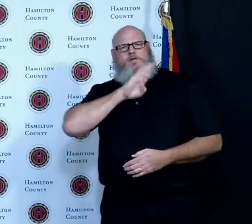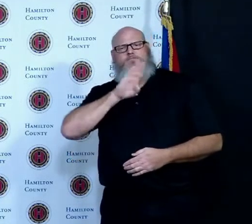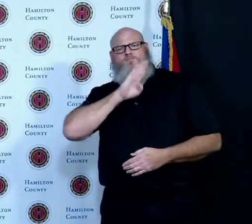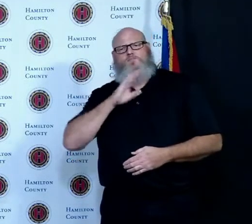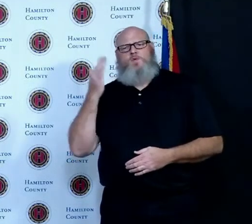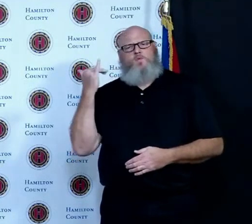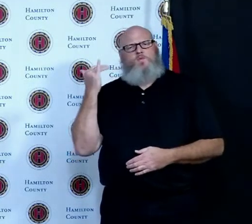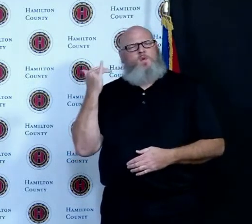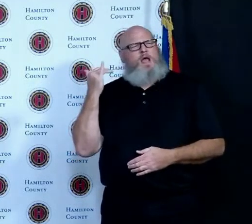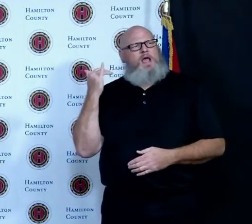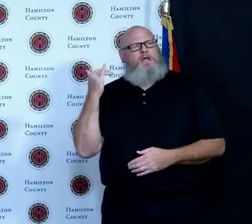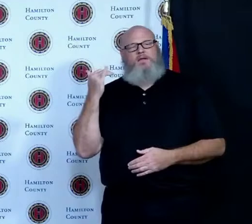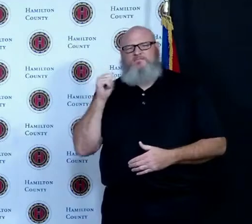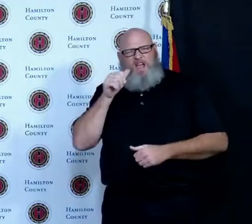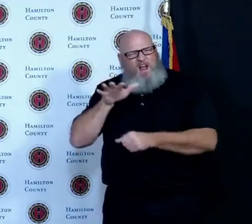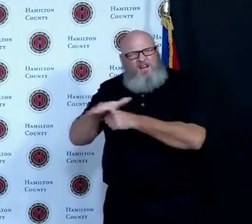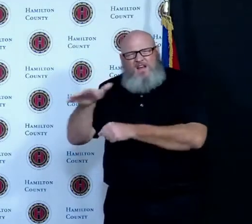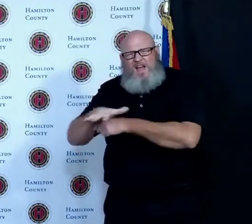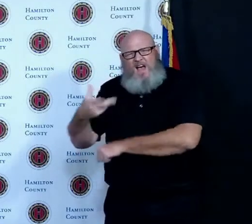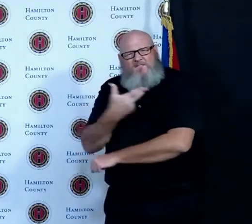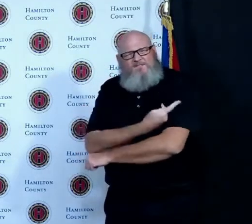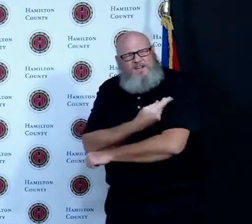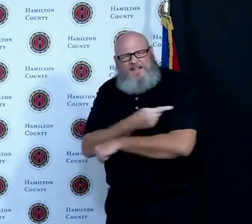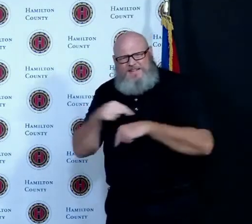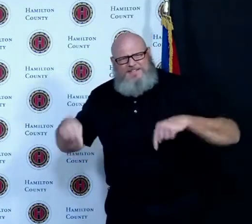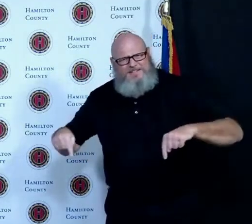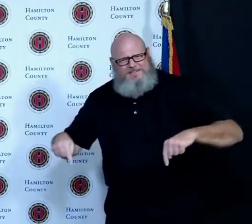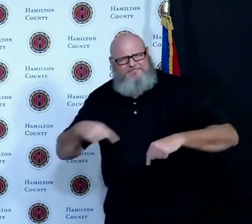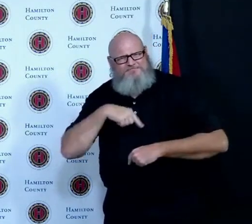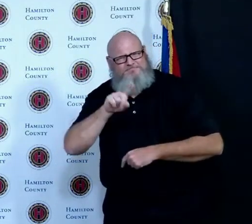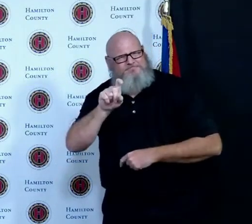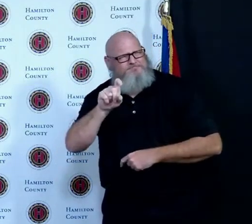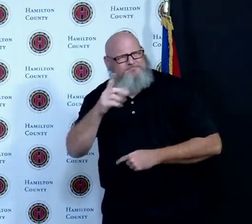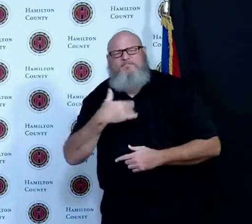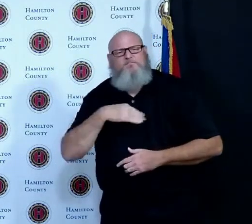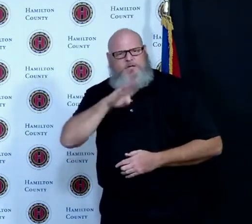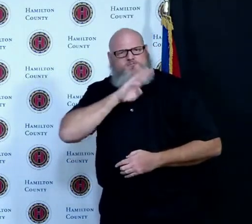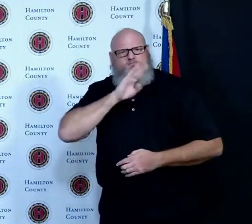Hamilton County to distribute to people that need them so I think we've done a pretty good